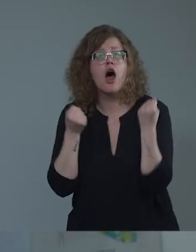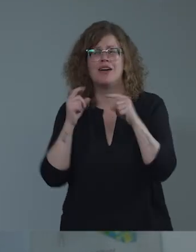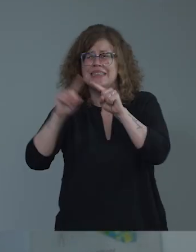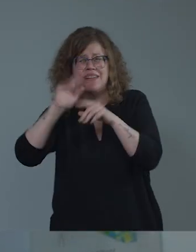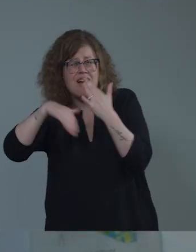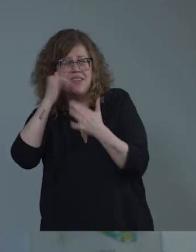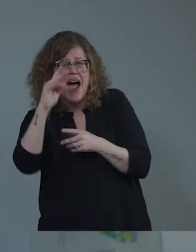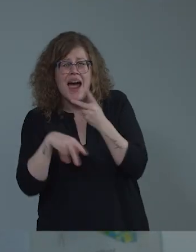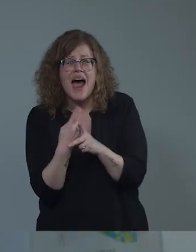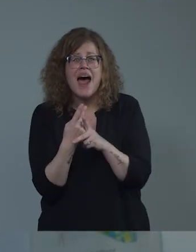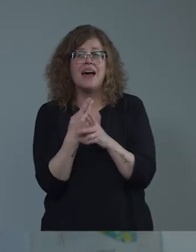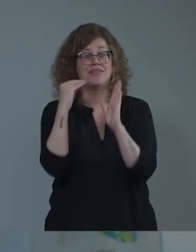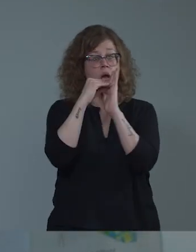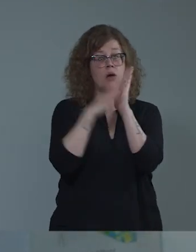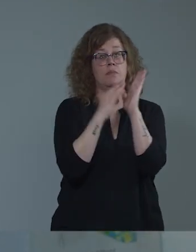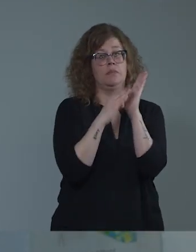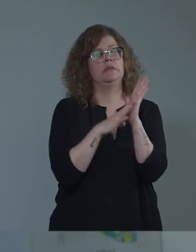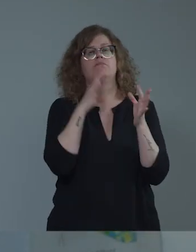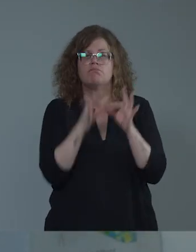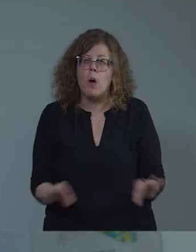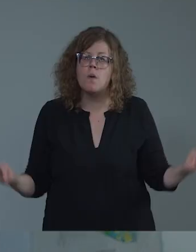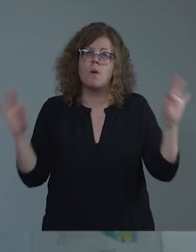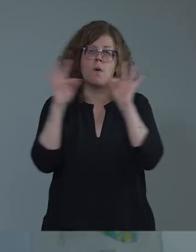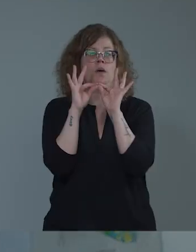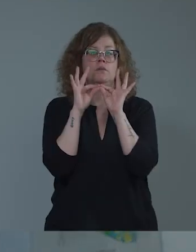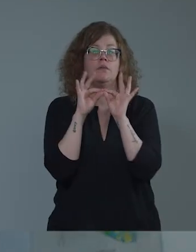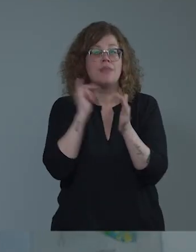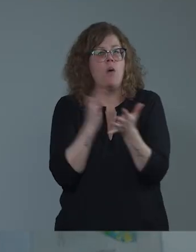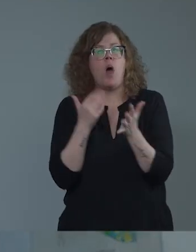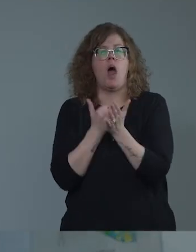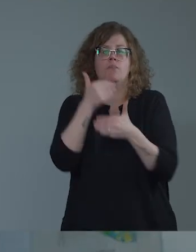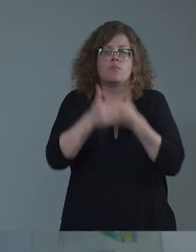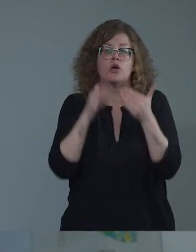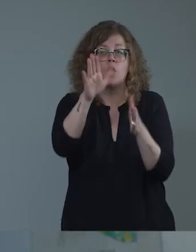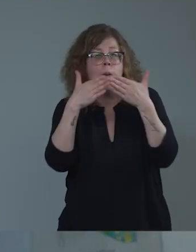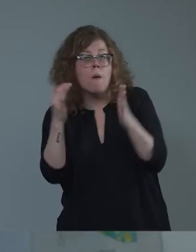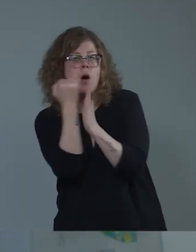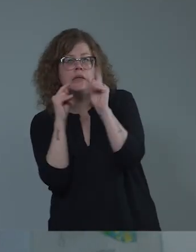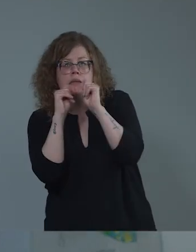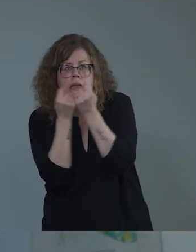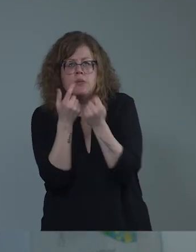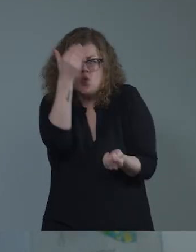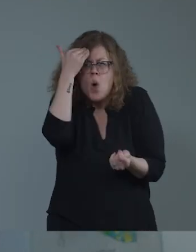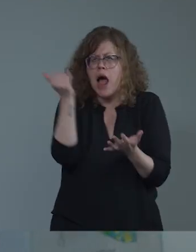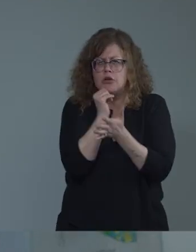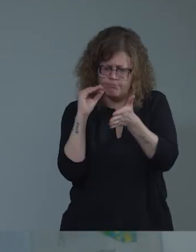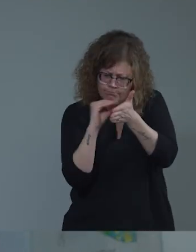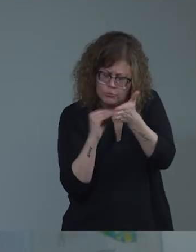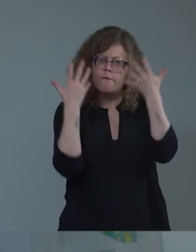had signed everything. And things like insurance. I had never thought of it. And it's a good thing